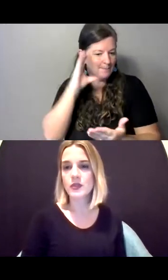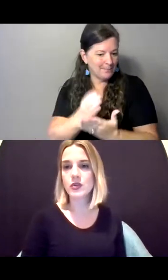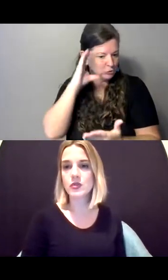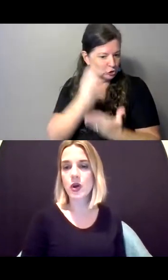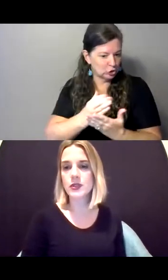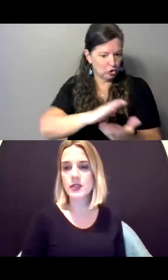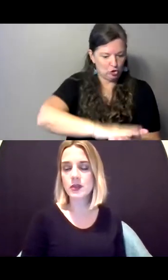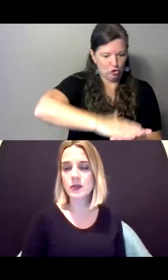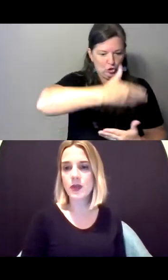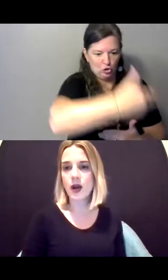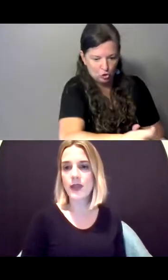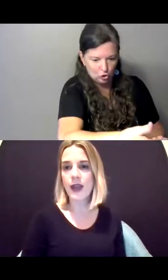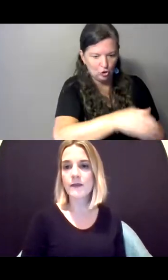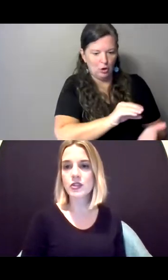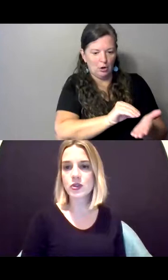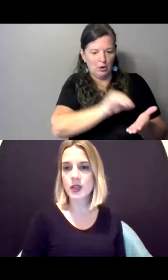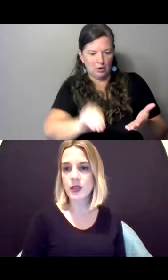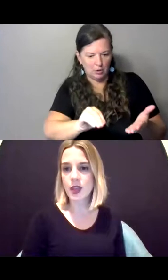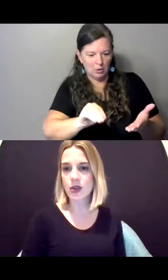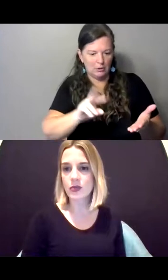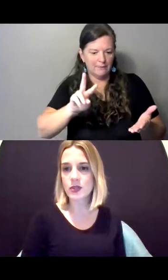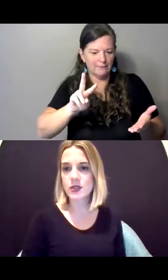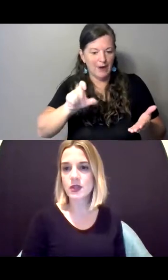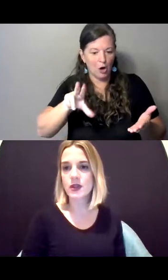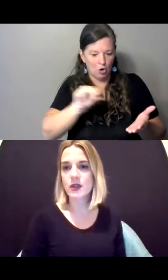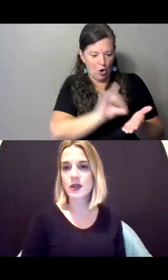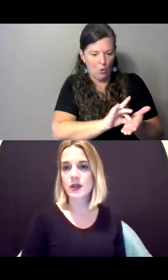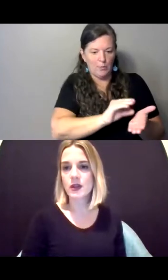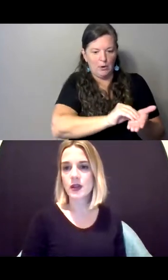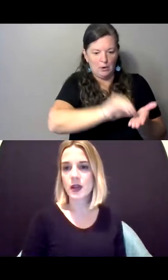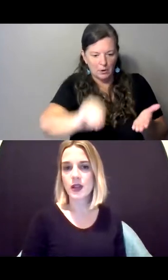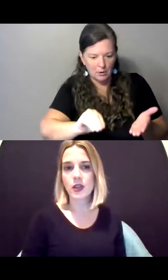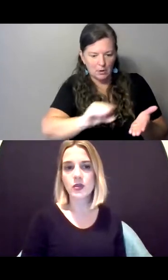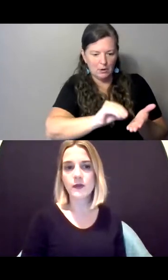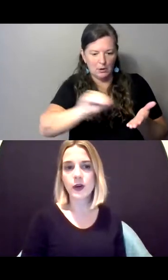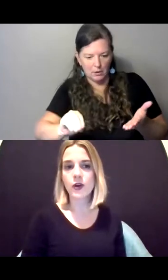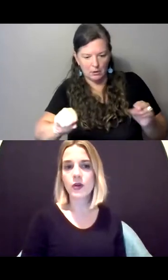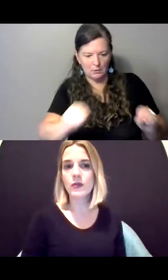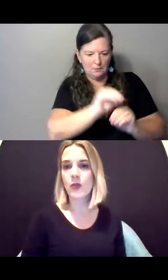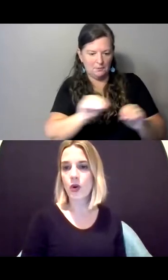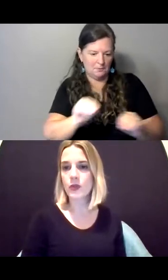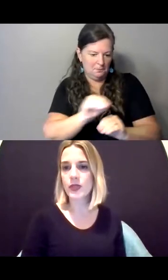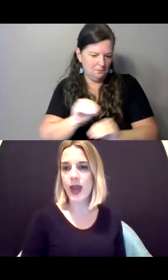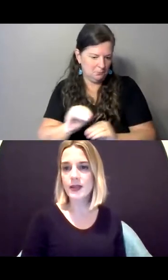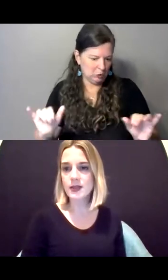Students with autism they have pictures that they use and they use a Velcro board with that.